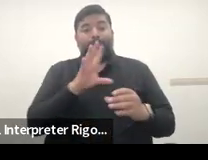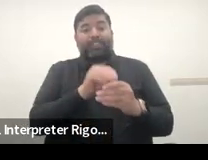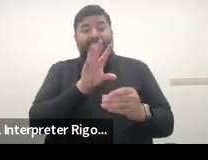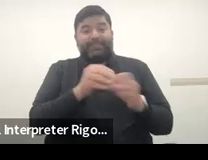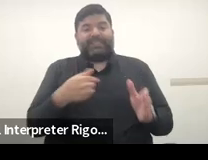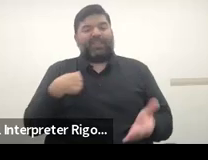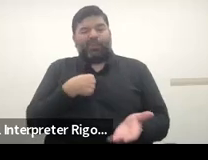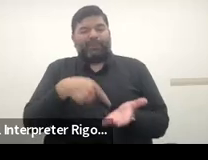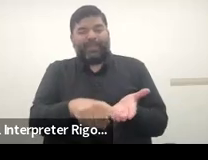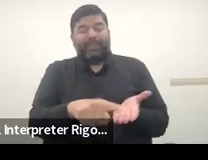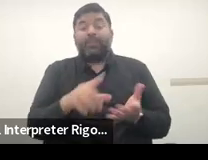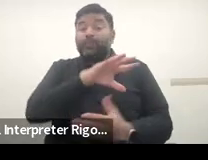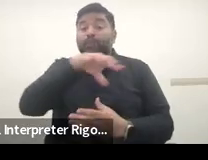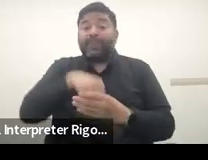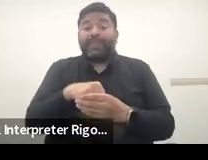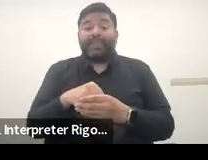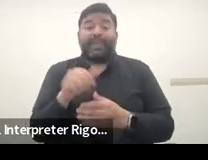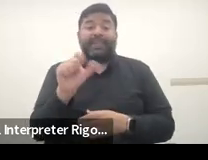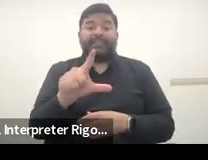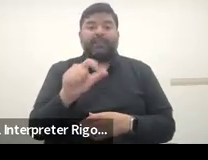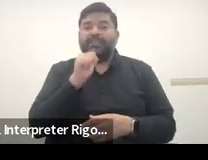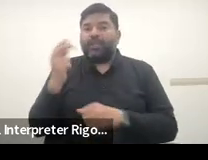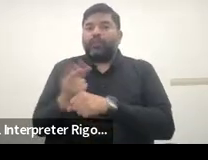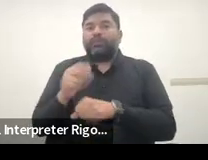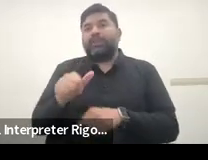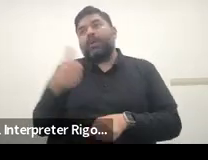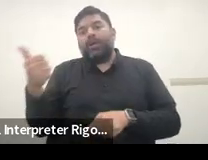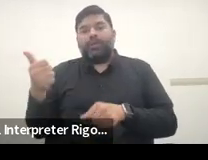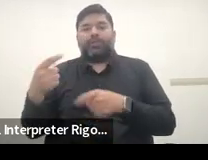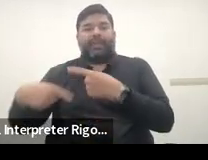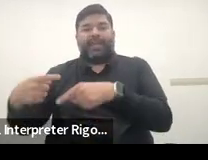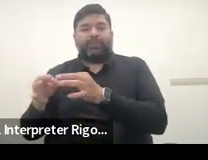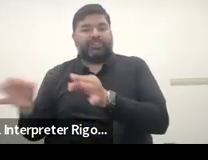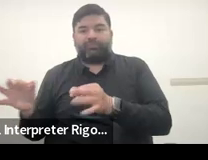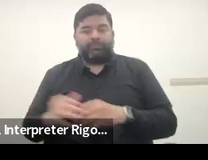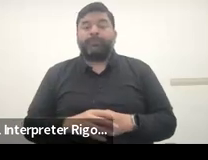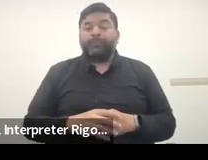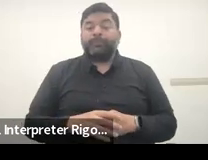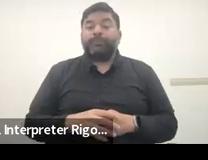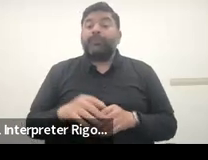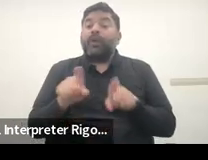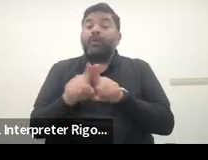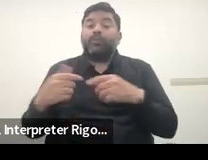within ASL. It's not really using another language. We also have semantic relationships for